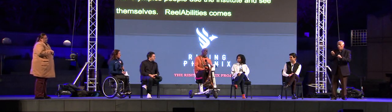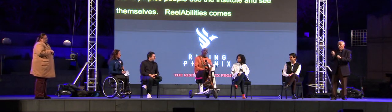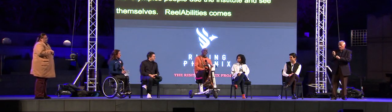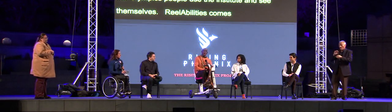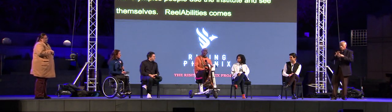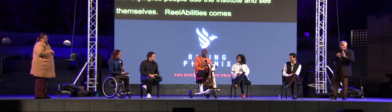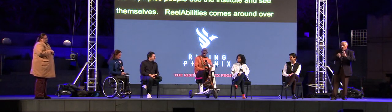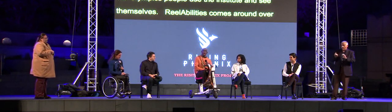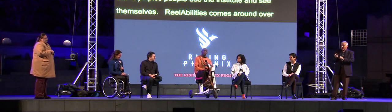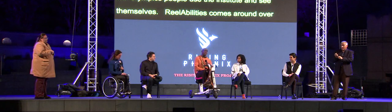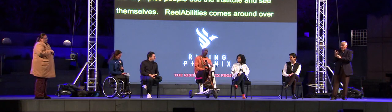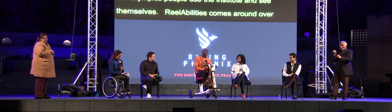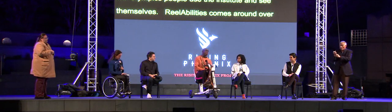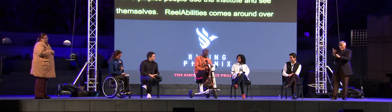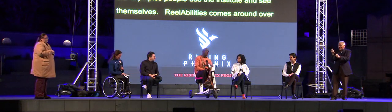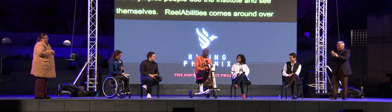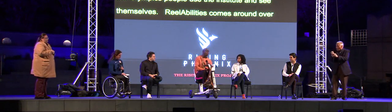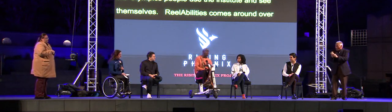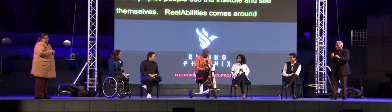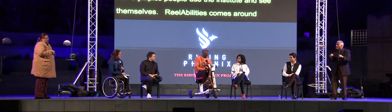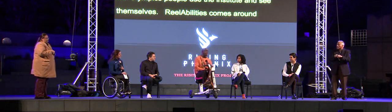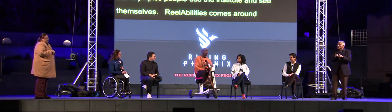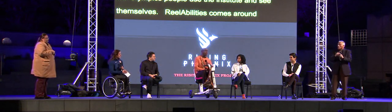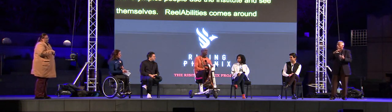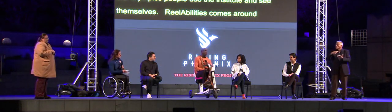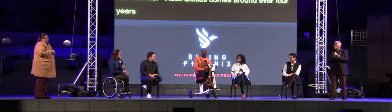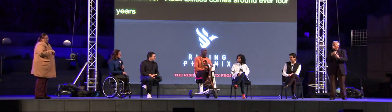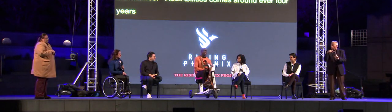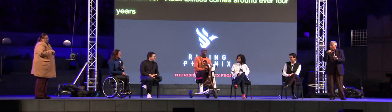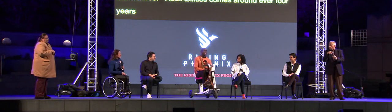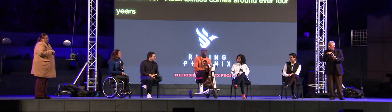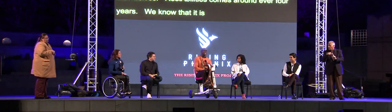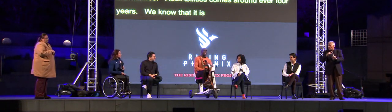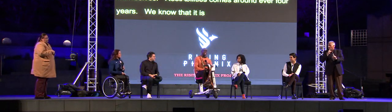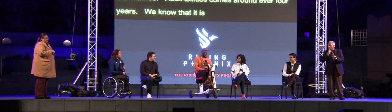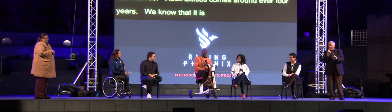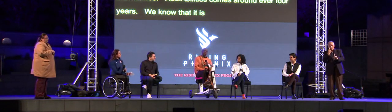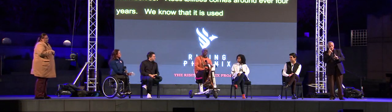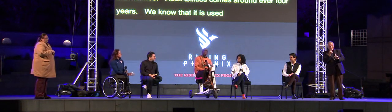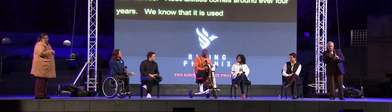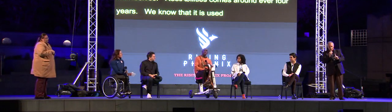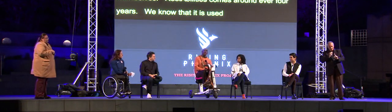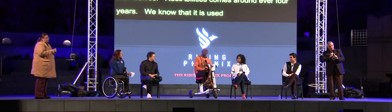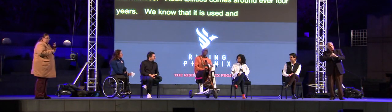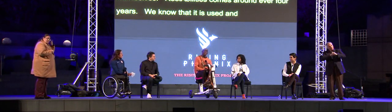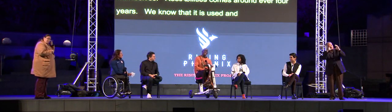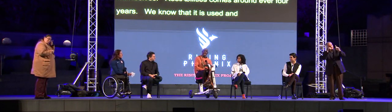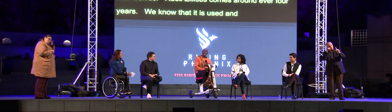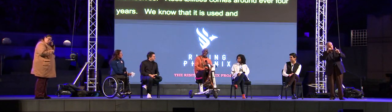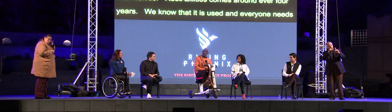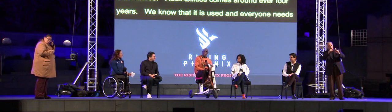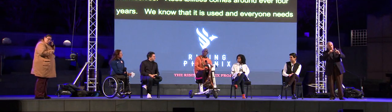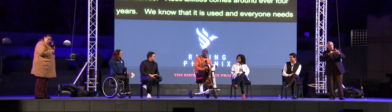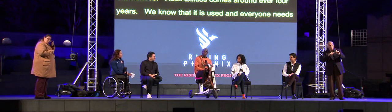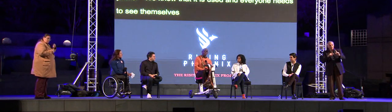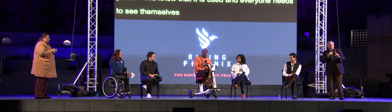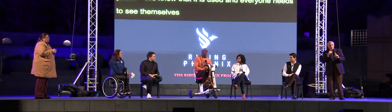but we know that disabled youths need to see themselves every day.